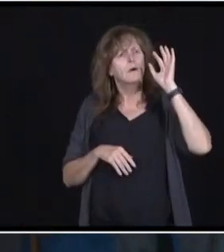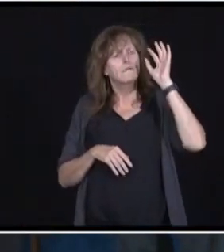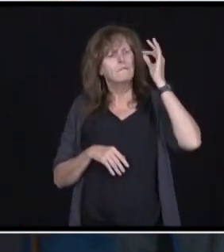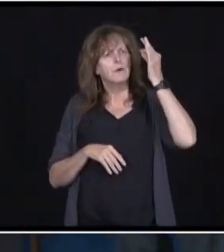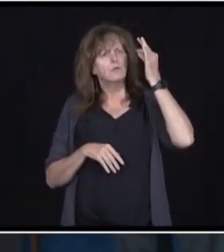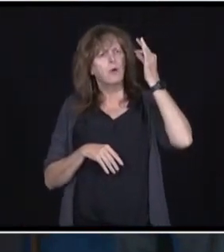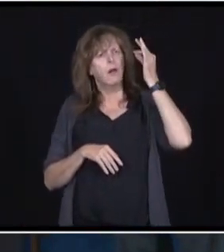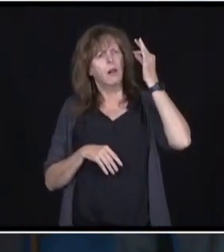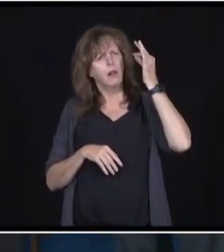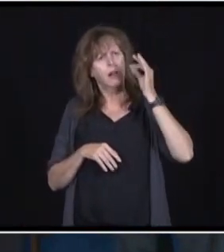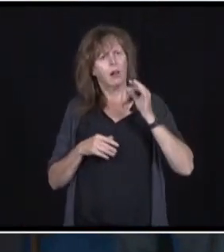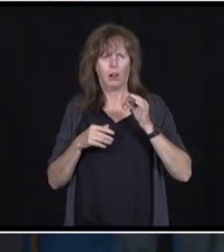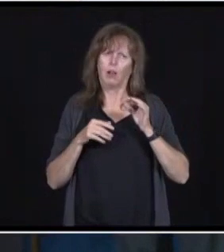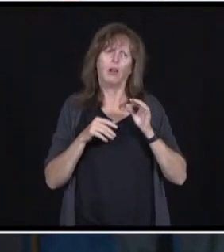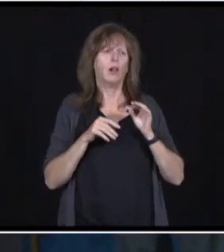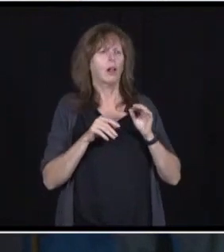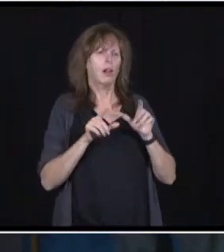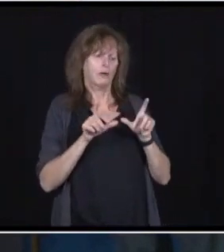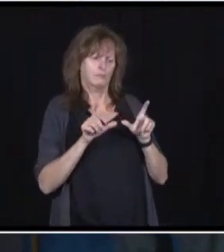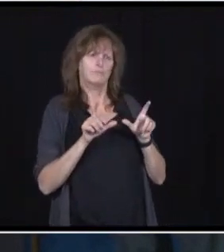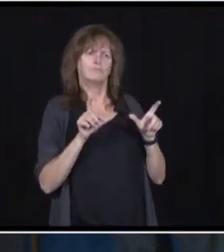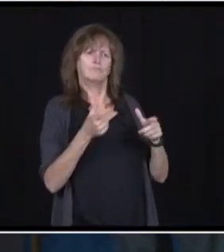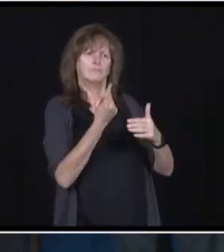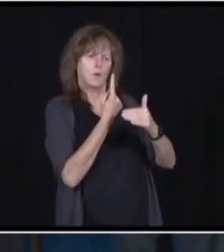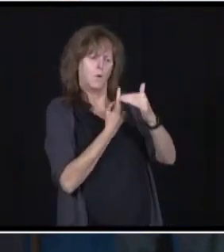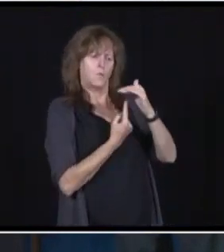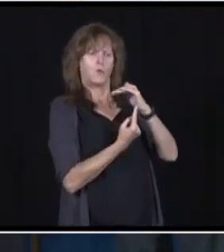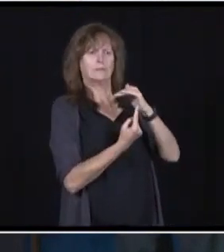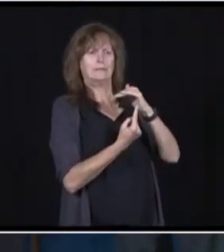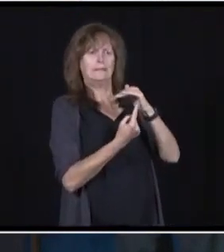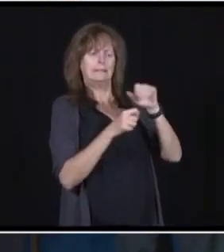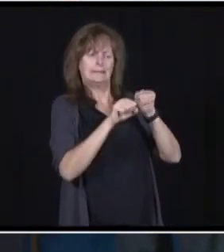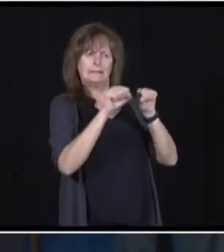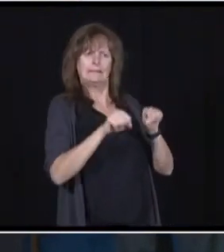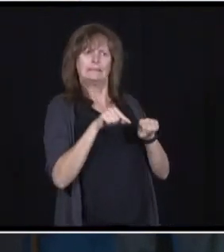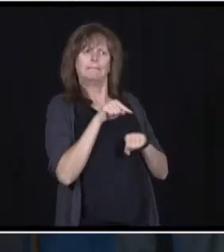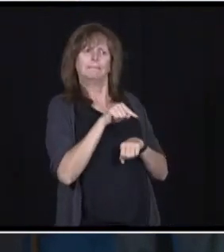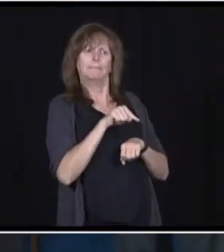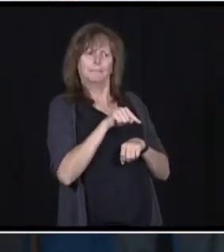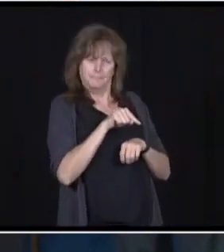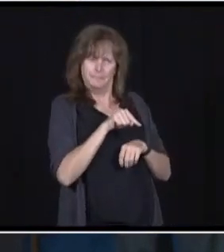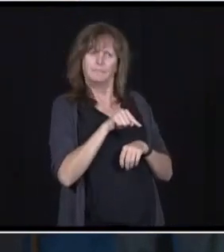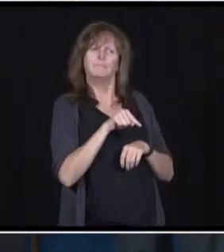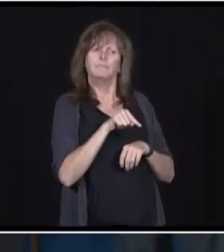This follow-up is from a colleague from the National. You have said that several quarantines .